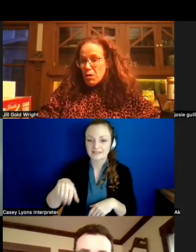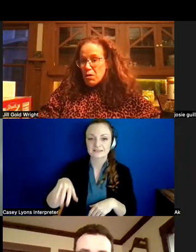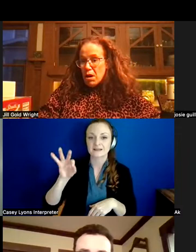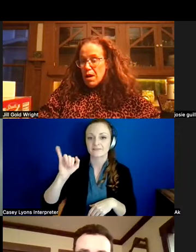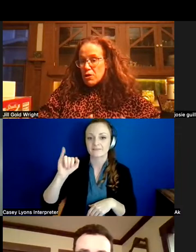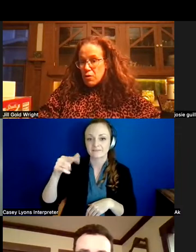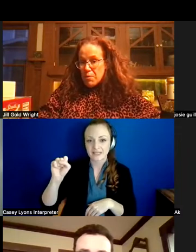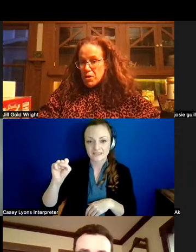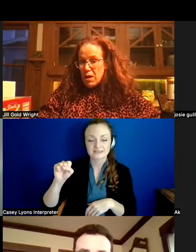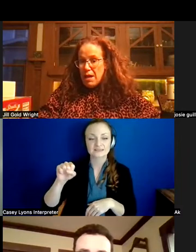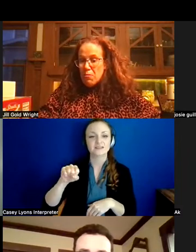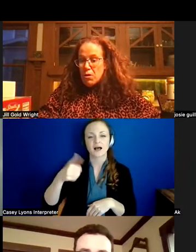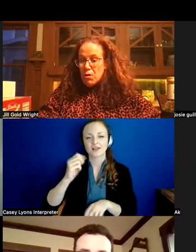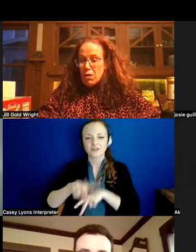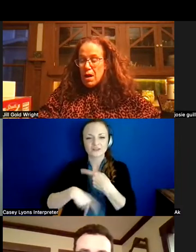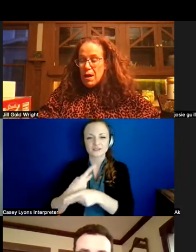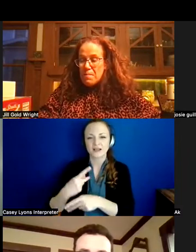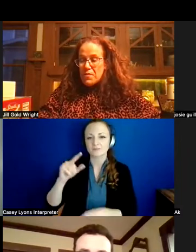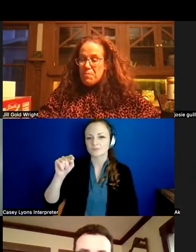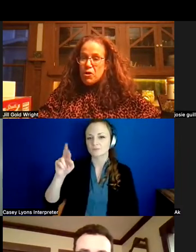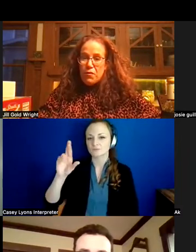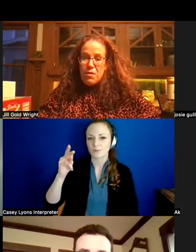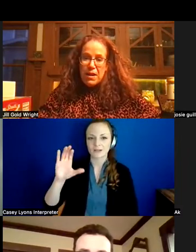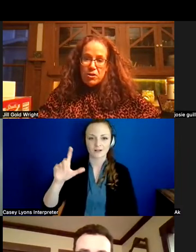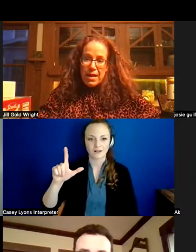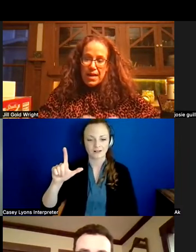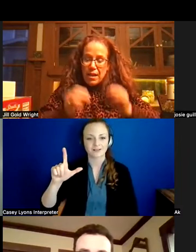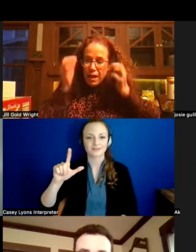more tropical and more typical for the Mediterranean climate.